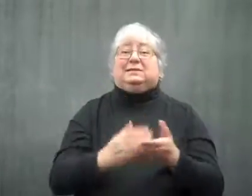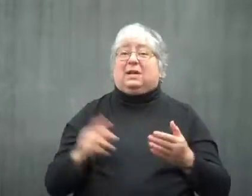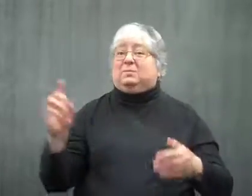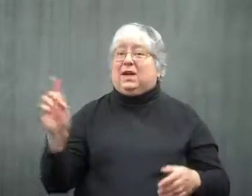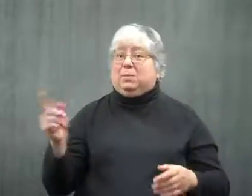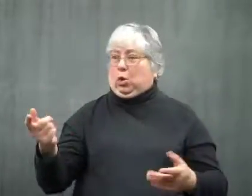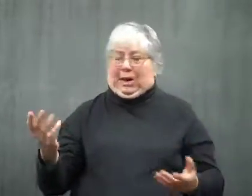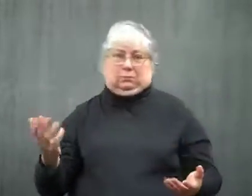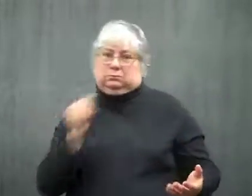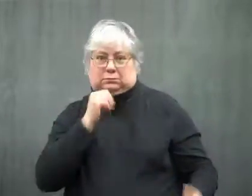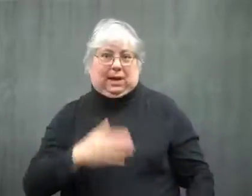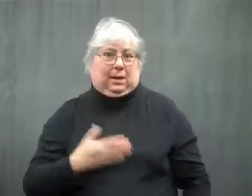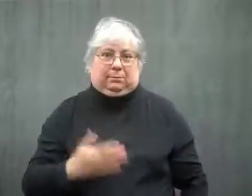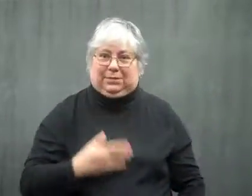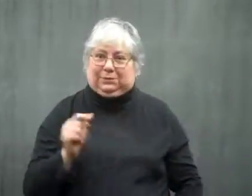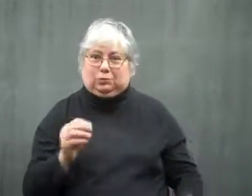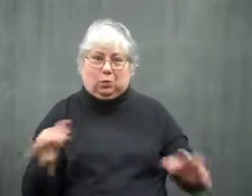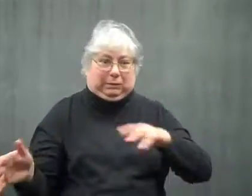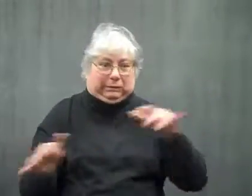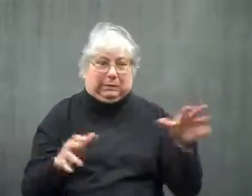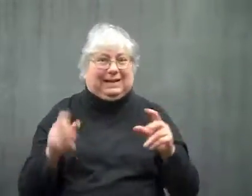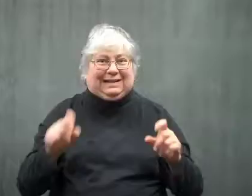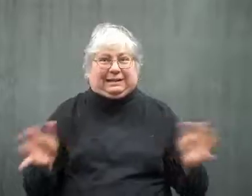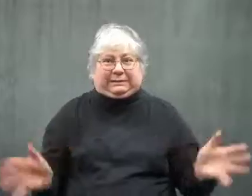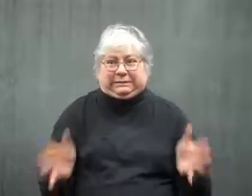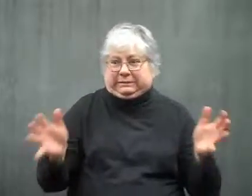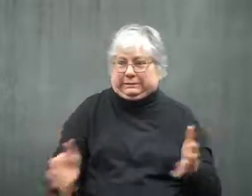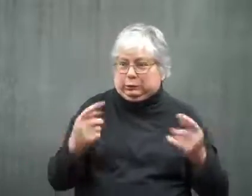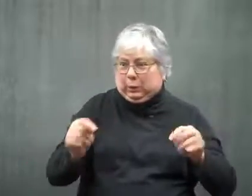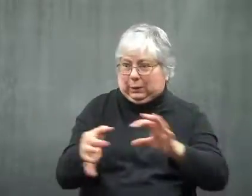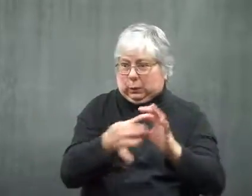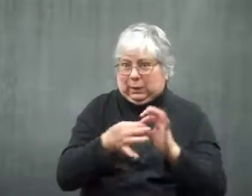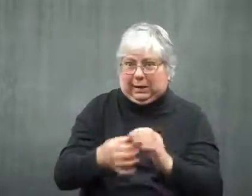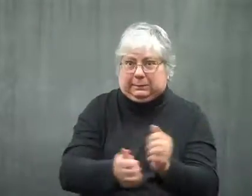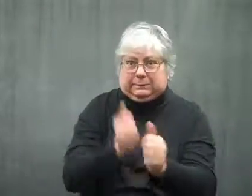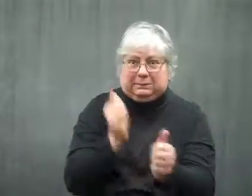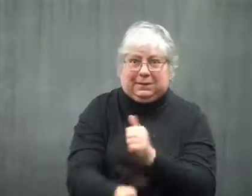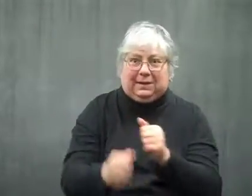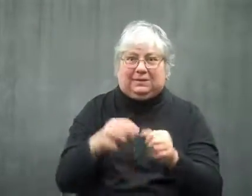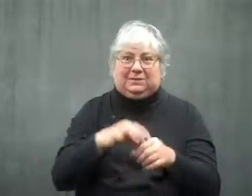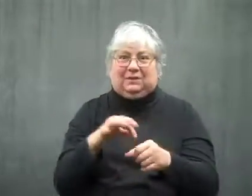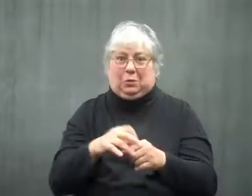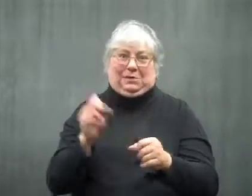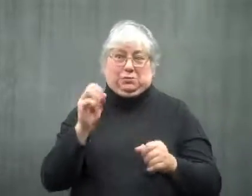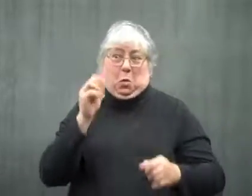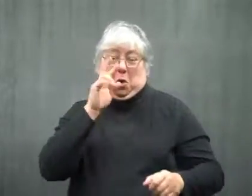Some Democrats are not happy too, so they have to be encouraged also.